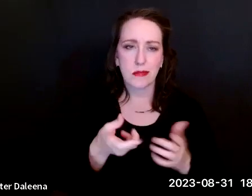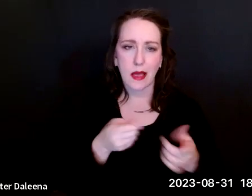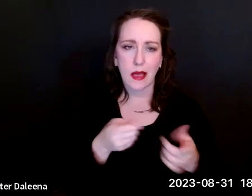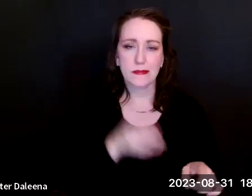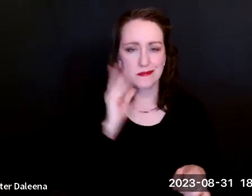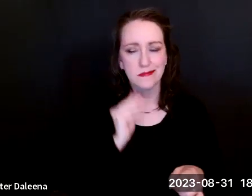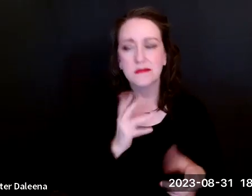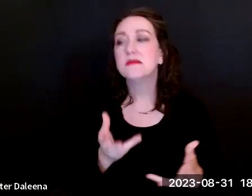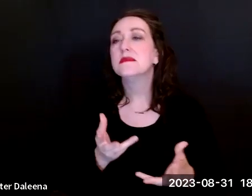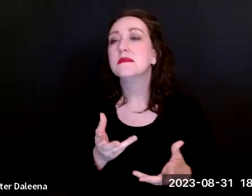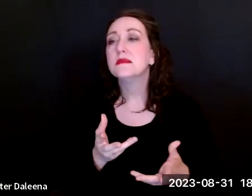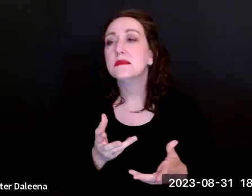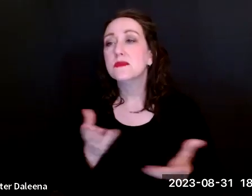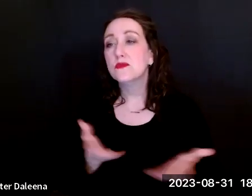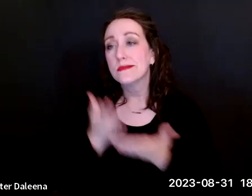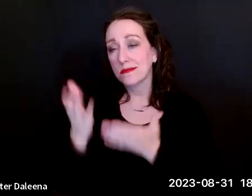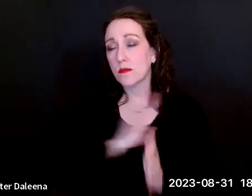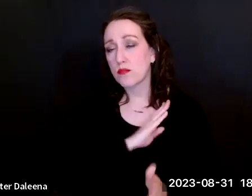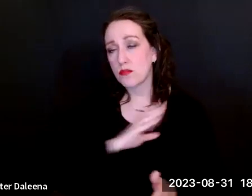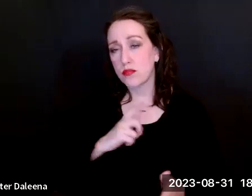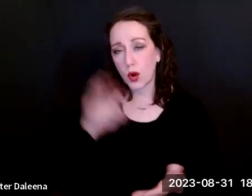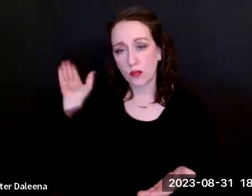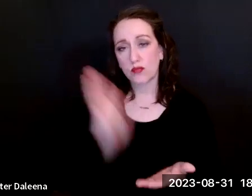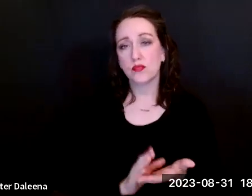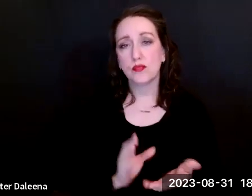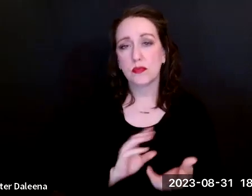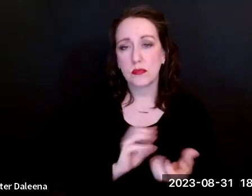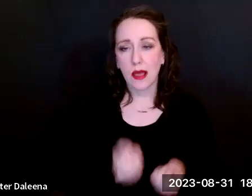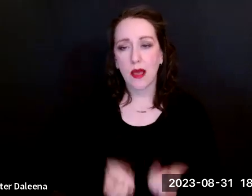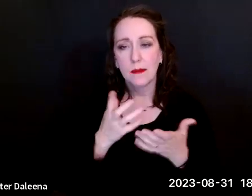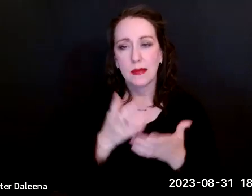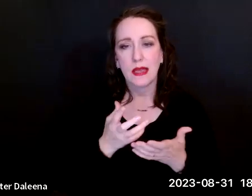we also recommend the board consider reducing the number of residency hours required